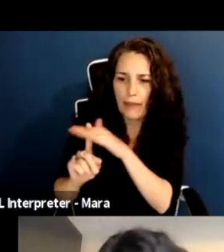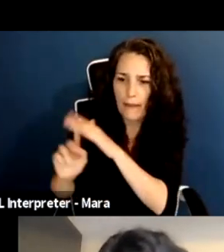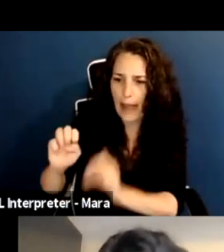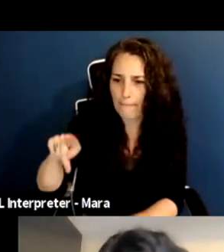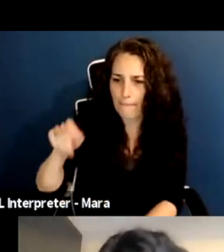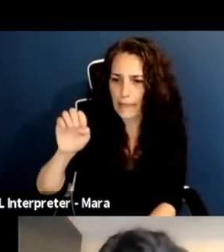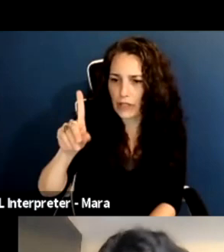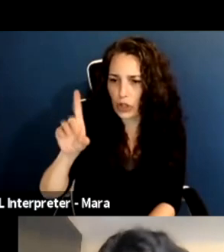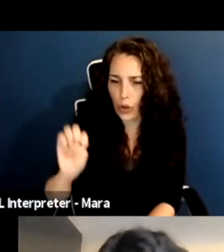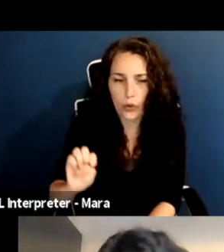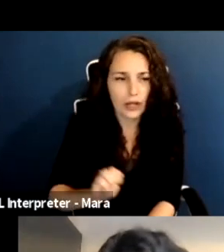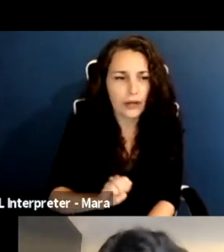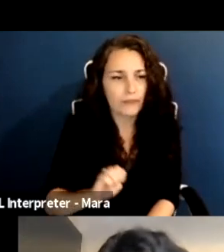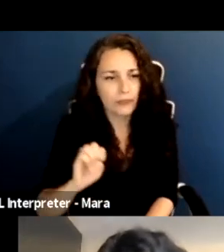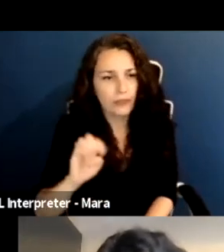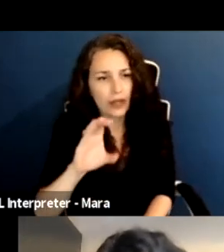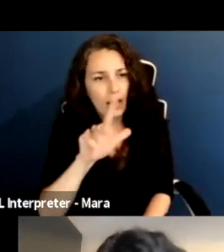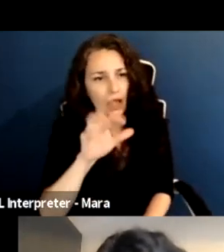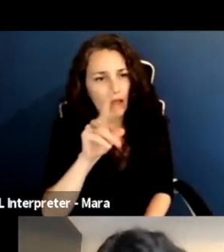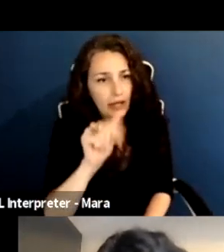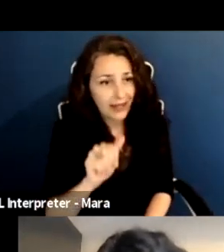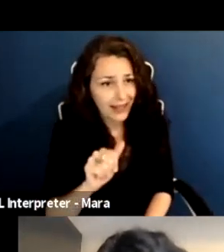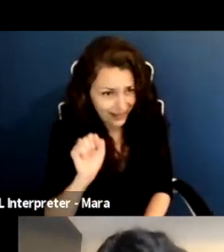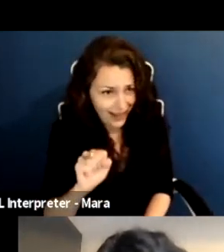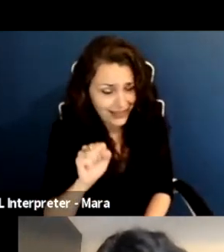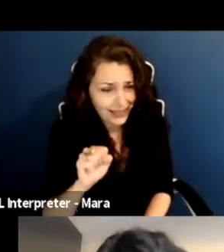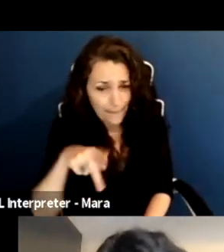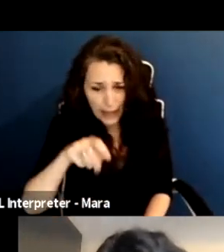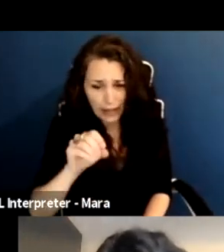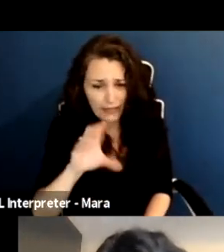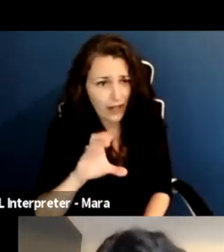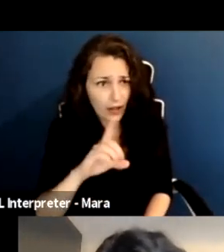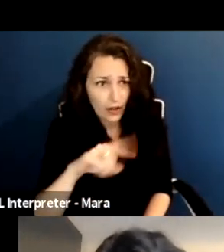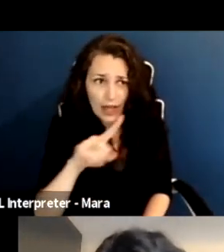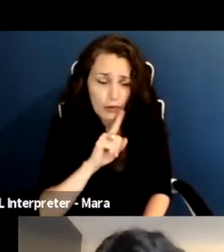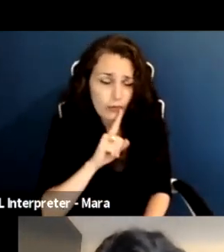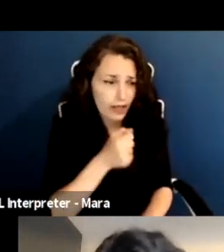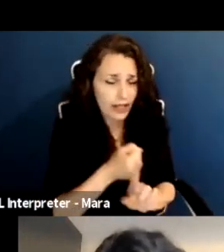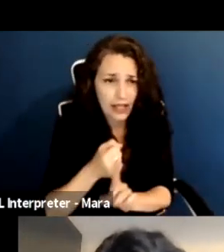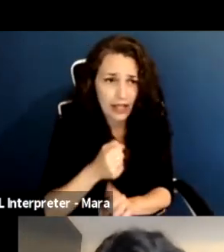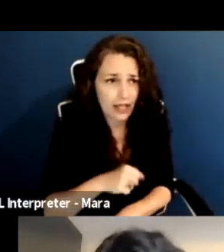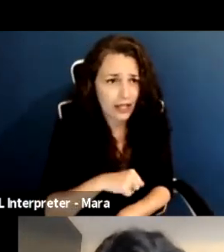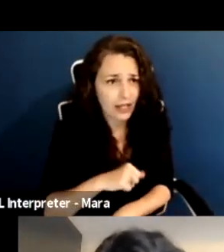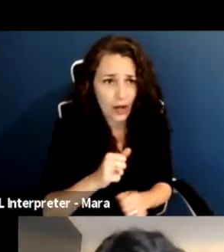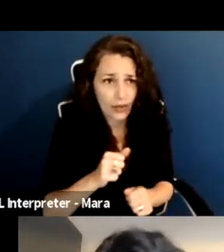Native Americans and African Americans, Latinos, they were the ones who are suffering more